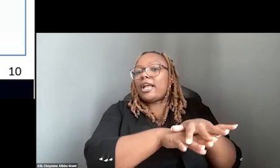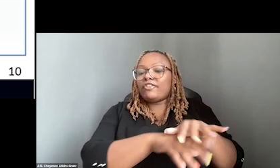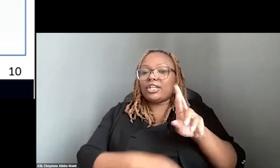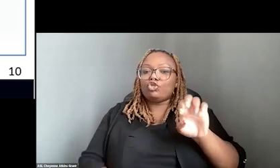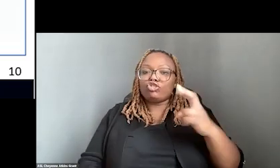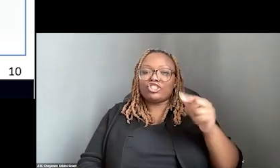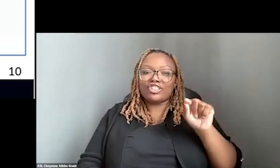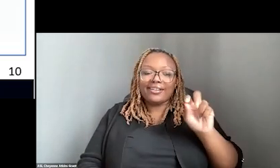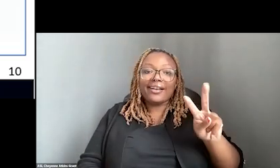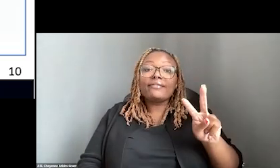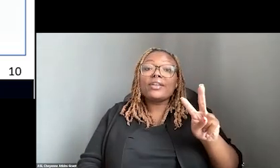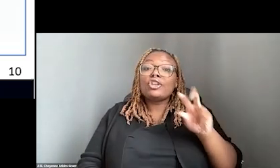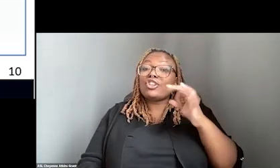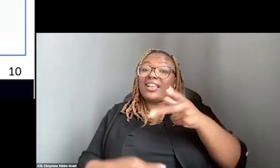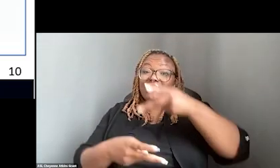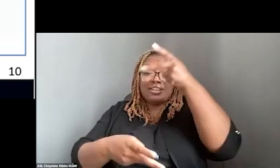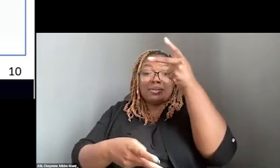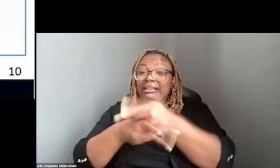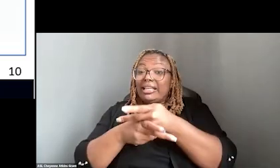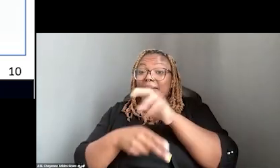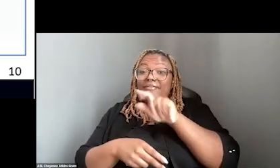So if they lived in FastLane, they will stay in FastLane.